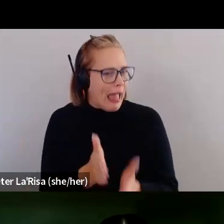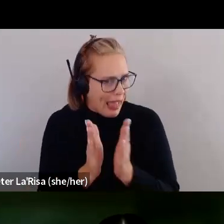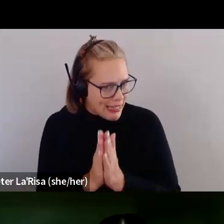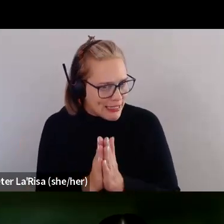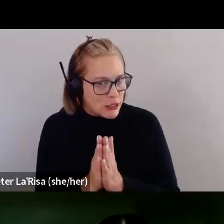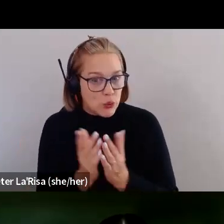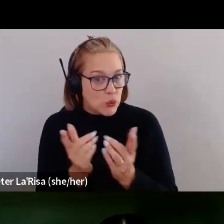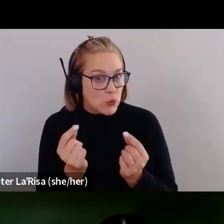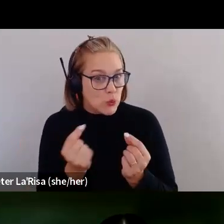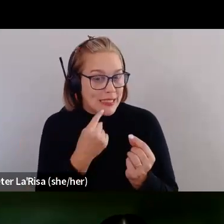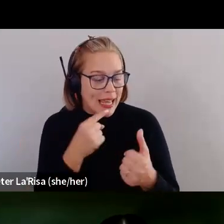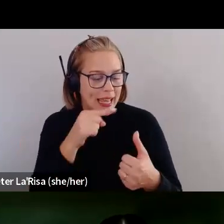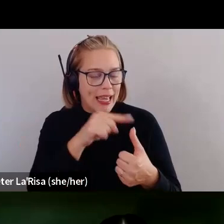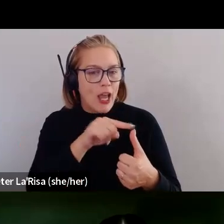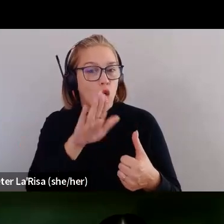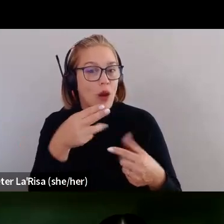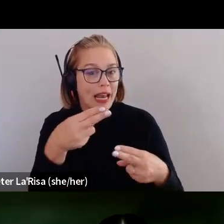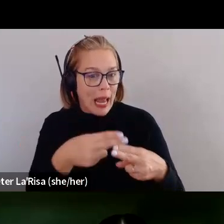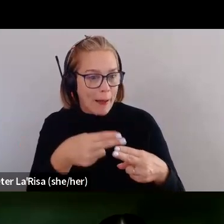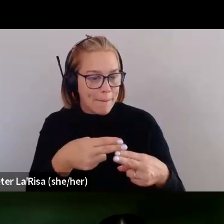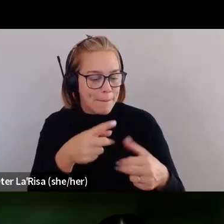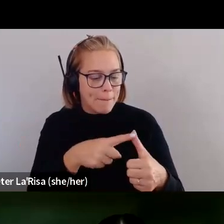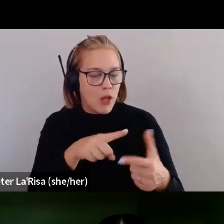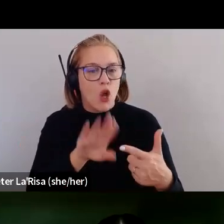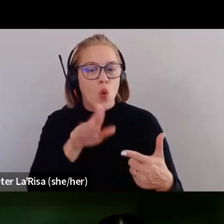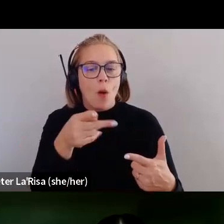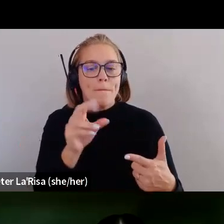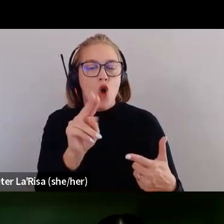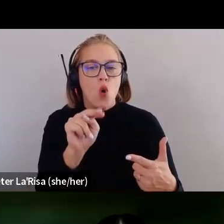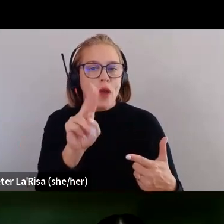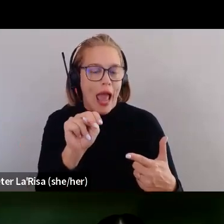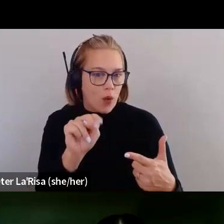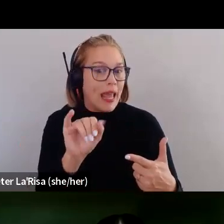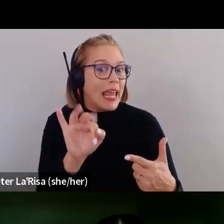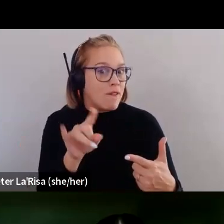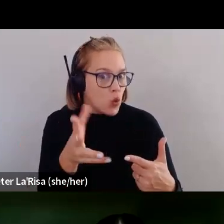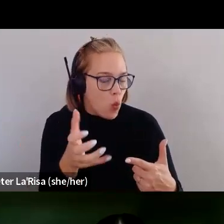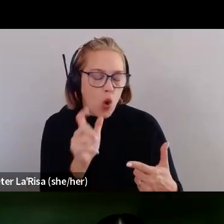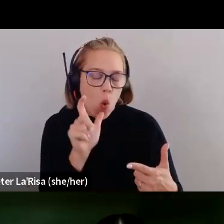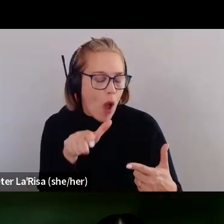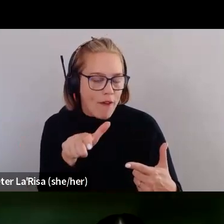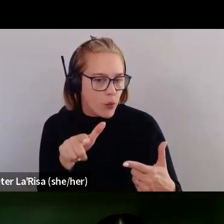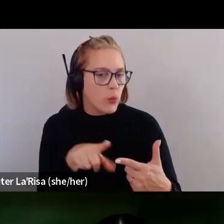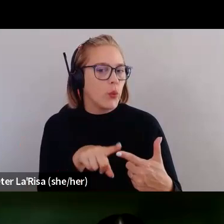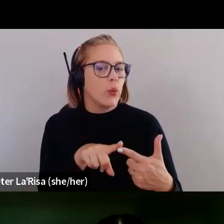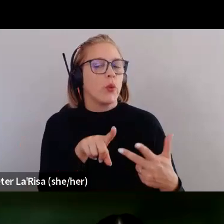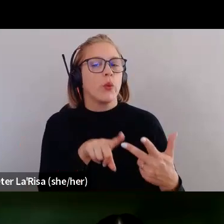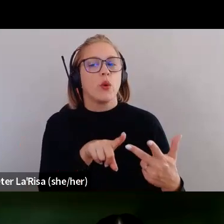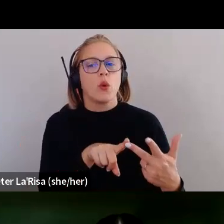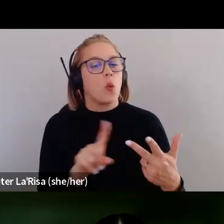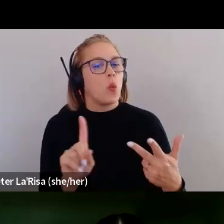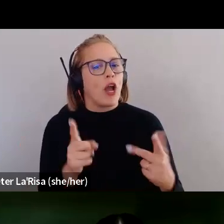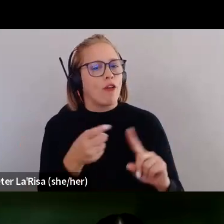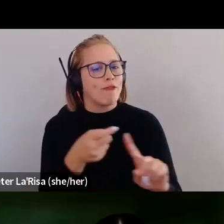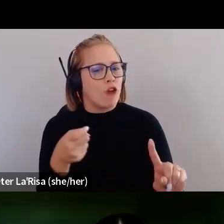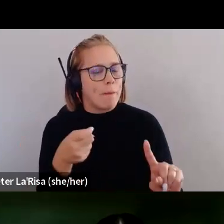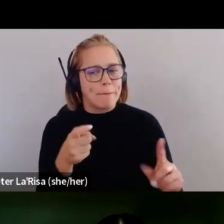conference. Why don't we go ahead and everybody introduce themselves. I